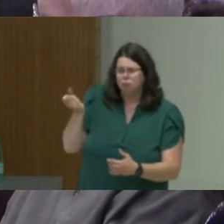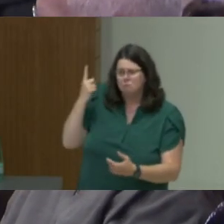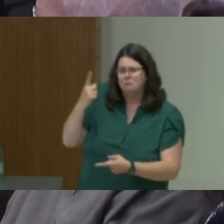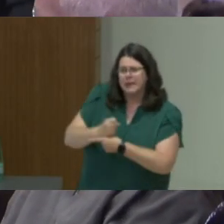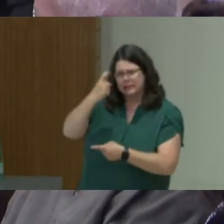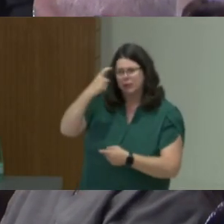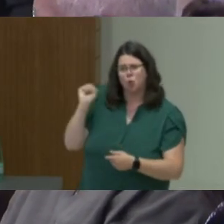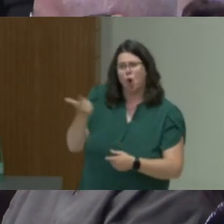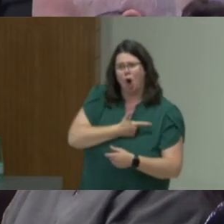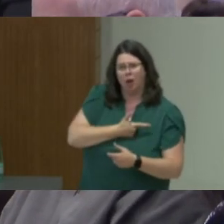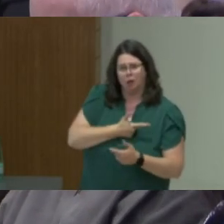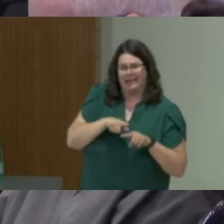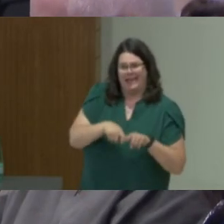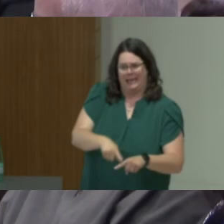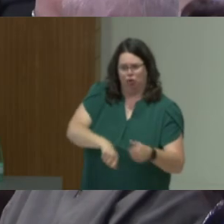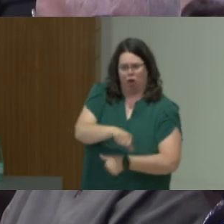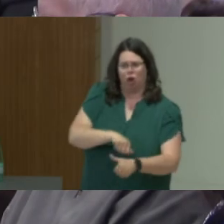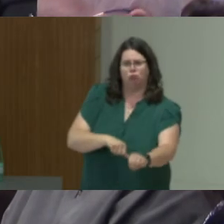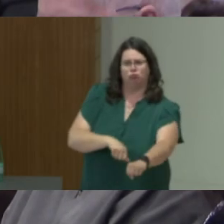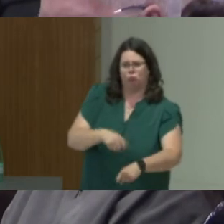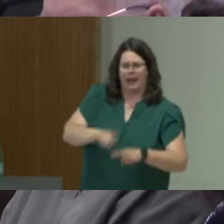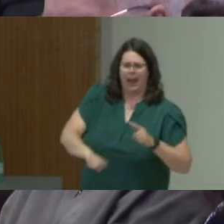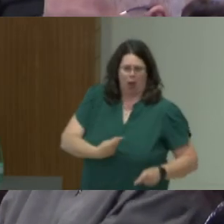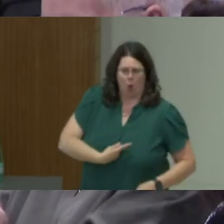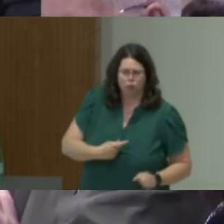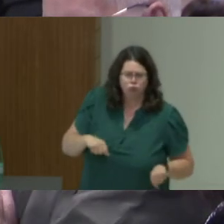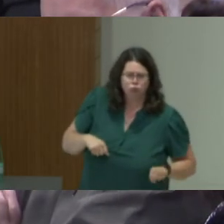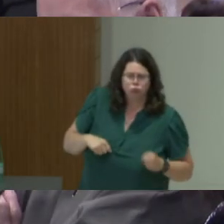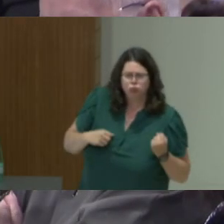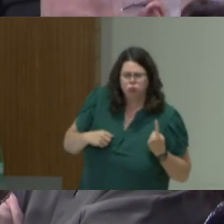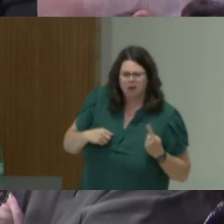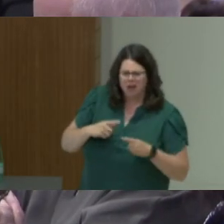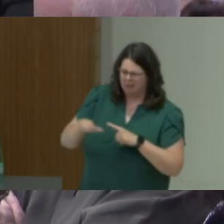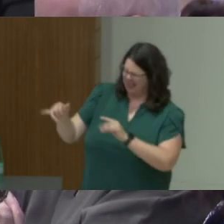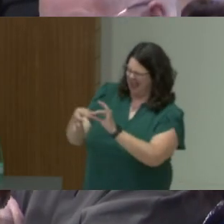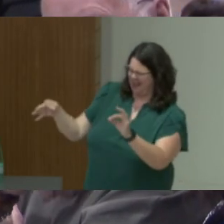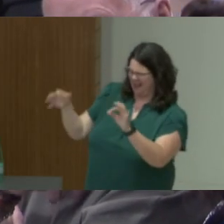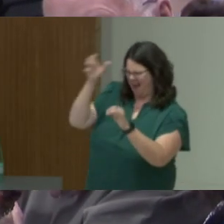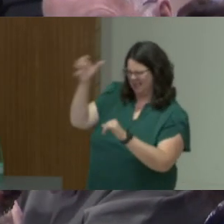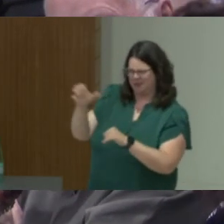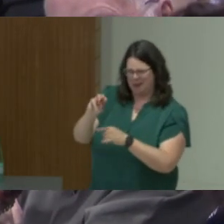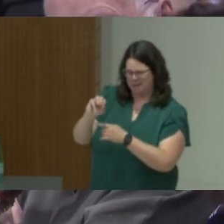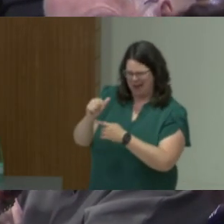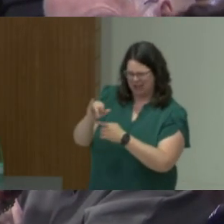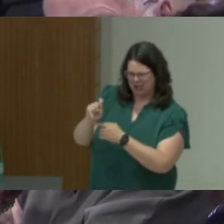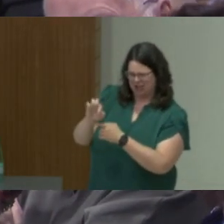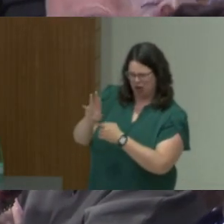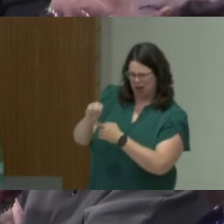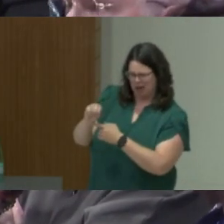But I think that the magisterum of fragility, it sort of sentimentalises,